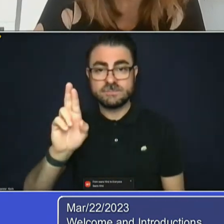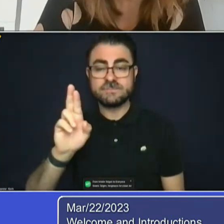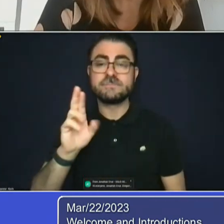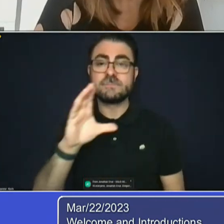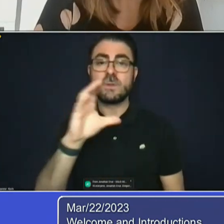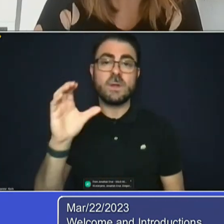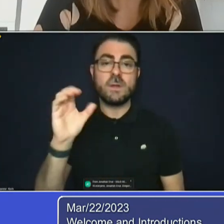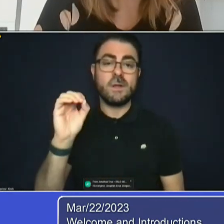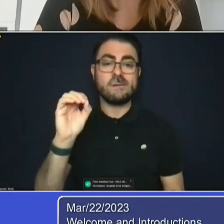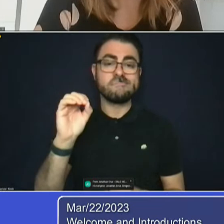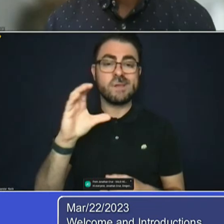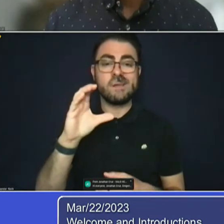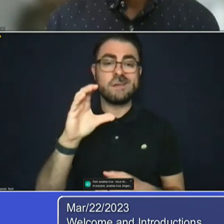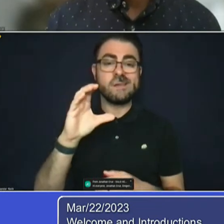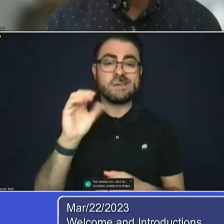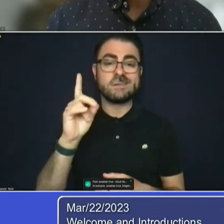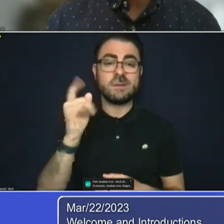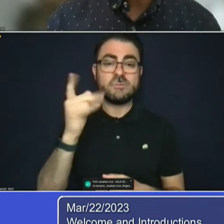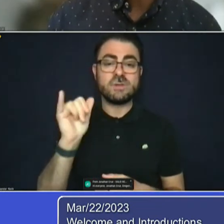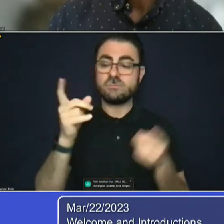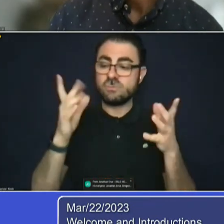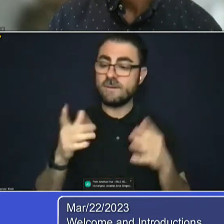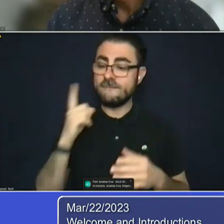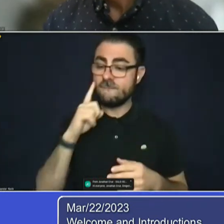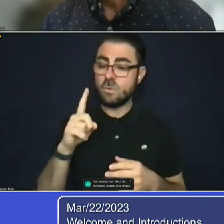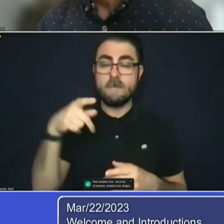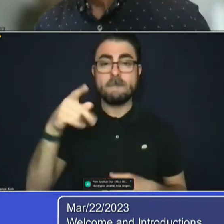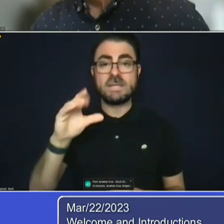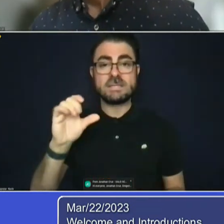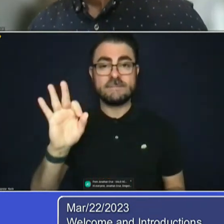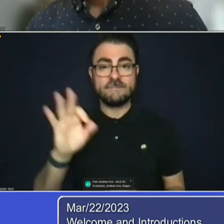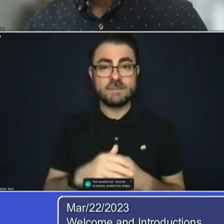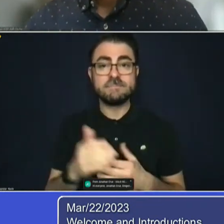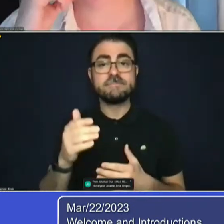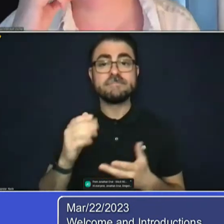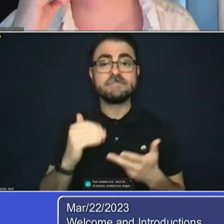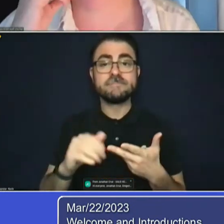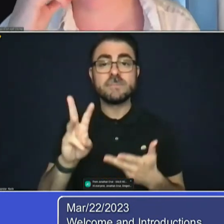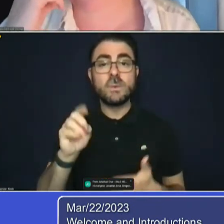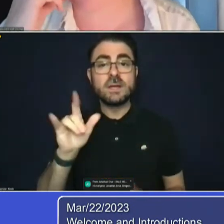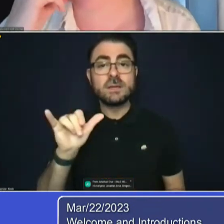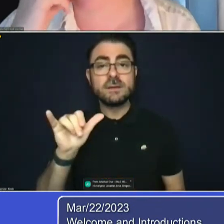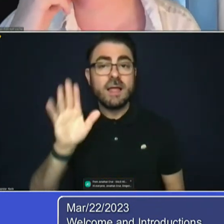GOOD EVENING, EVERYONE, MY